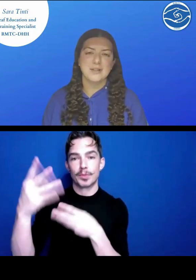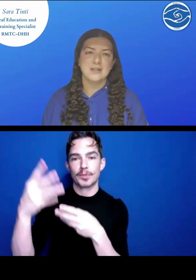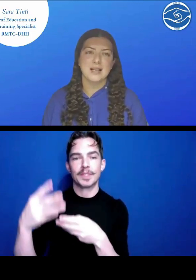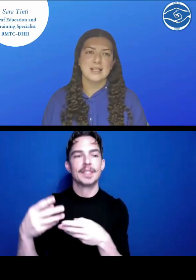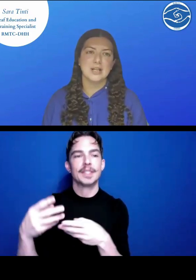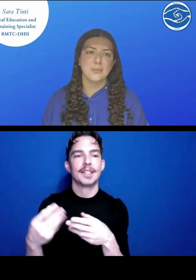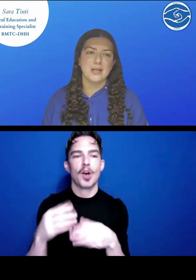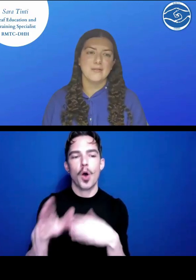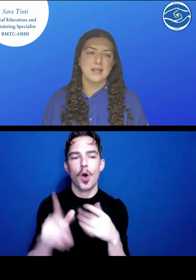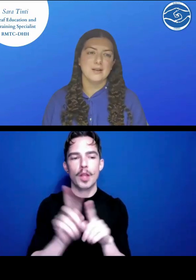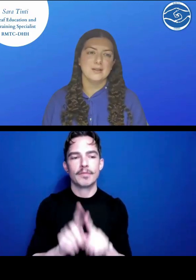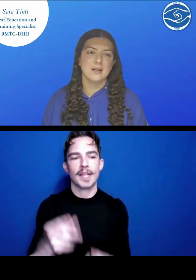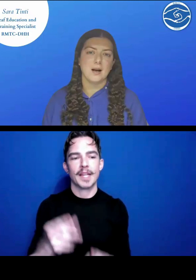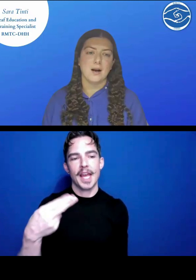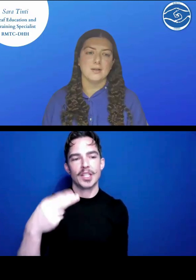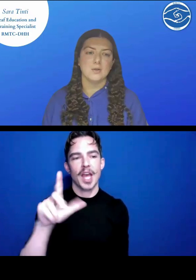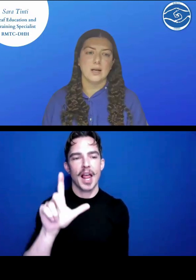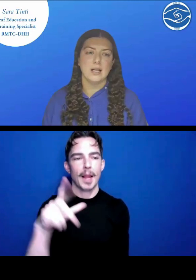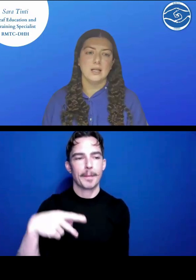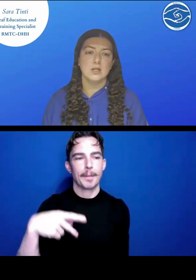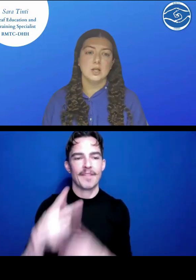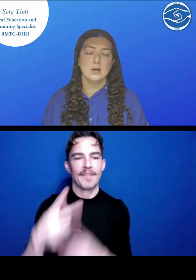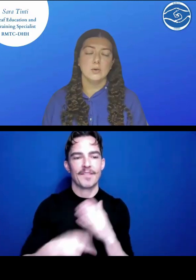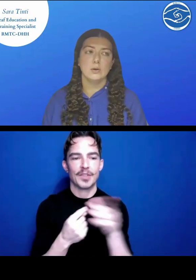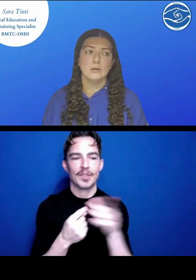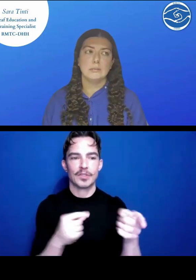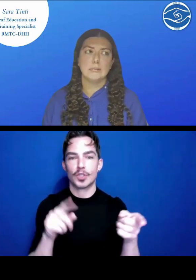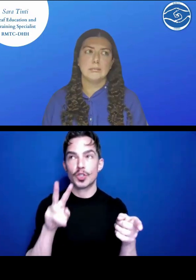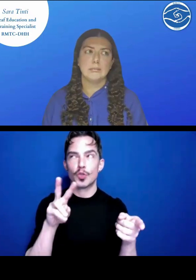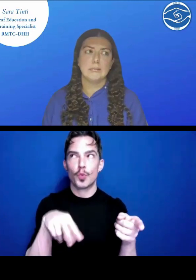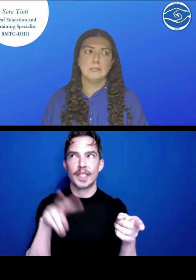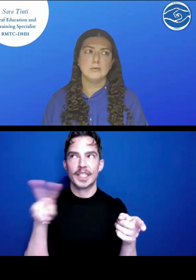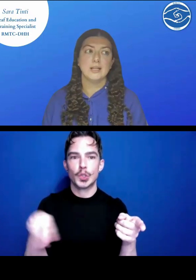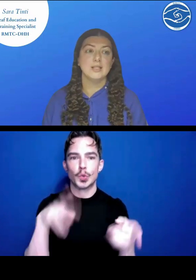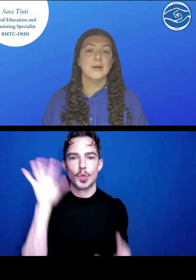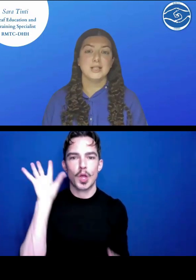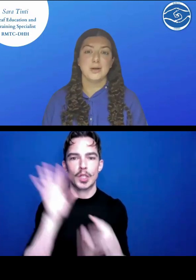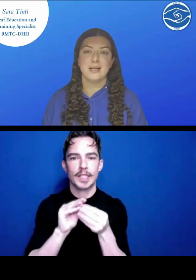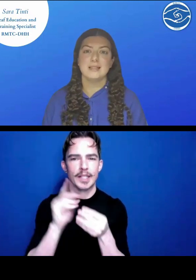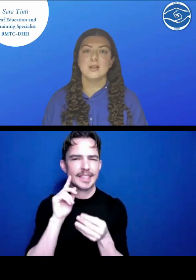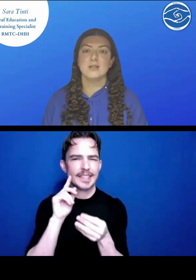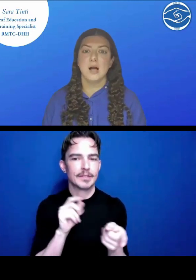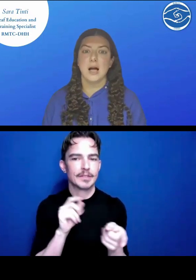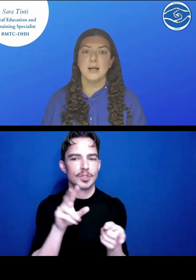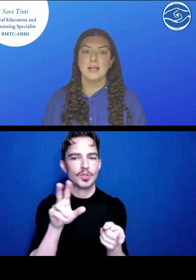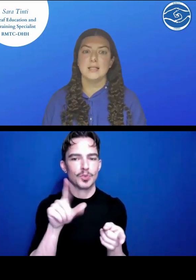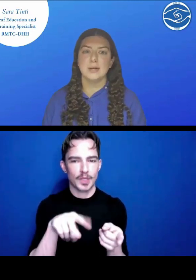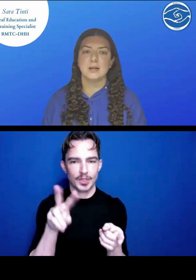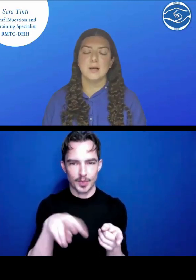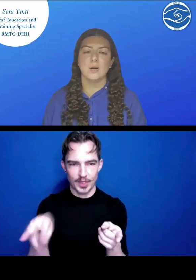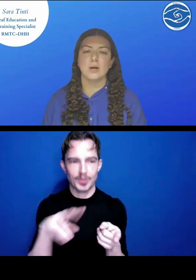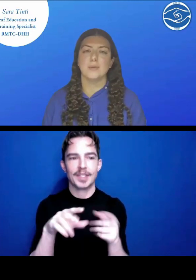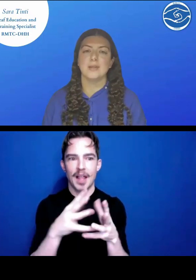all of those HLP videos. There are 22? 22 HLPS. There's a lot. Candace put in a lot of work,